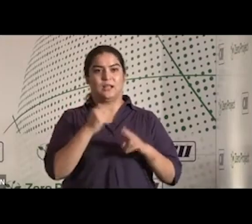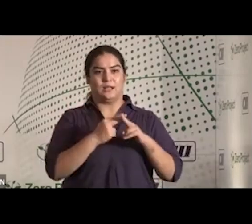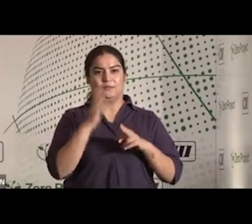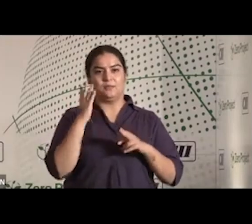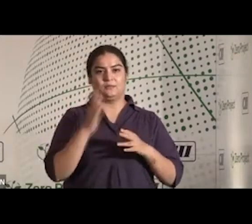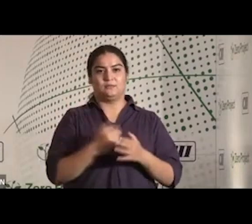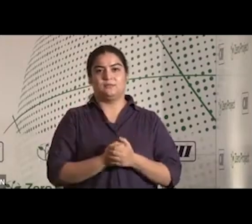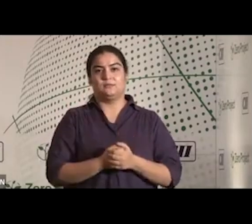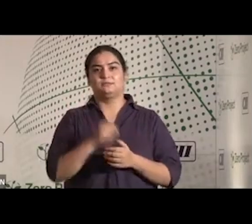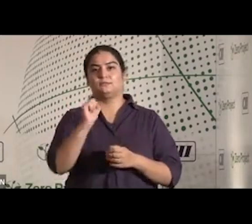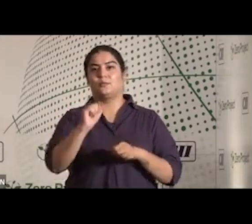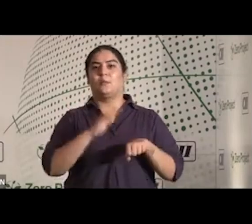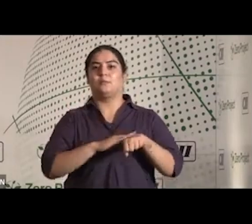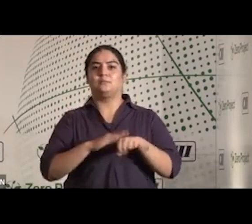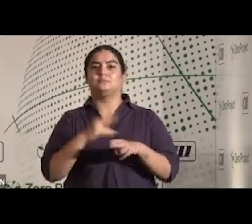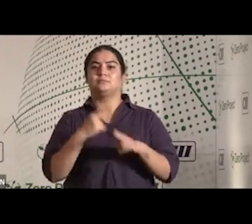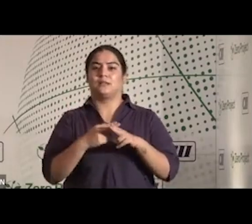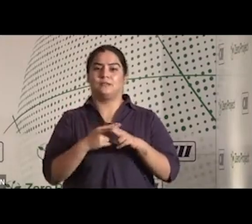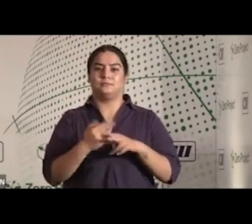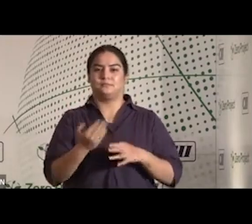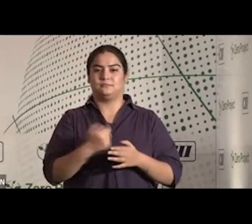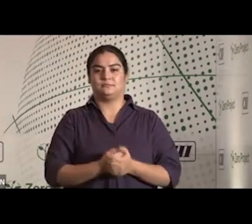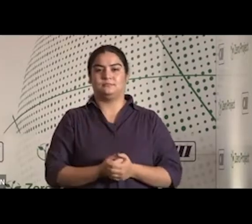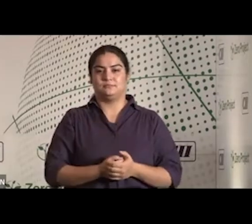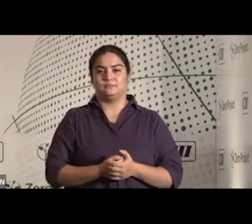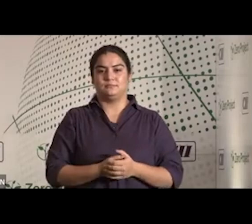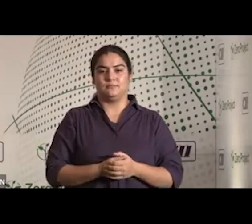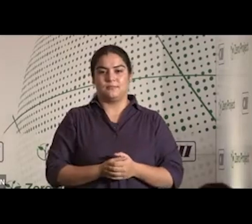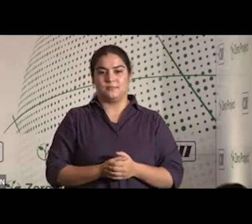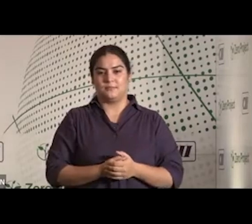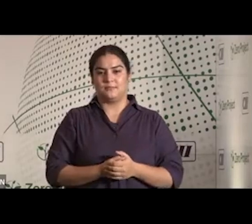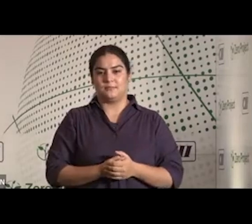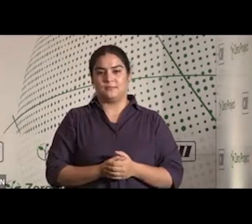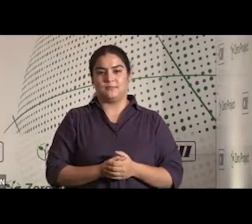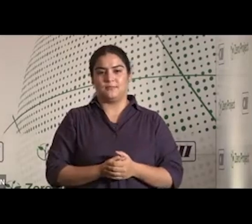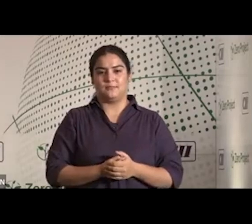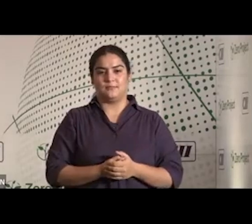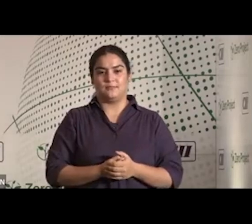your experiences, your takeaways from the from the exhibition with us.